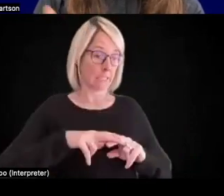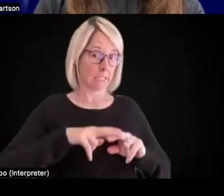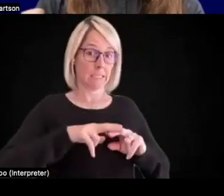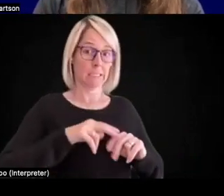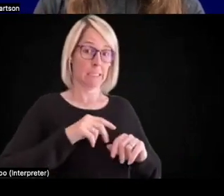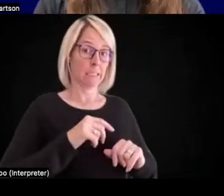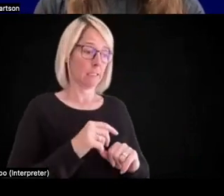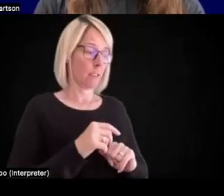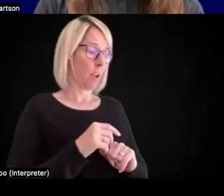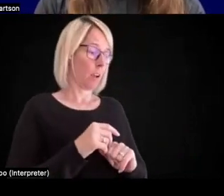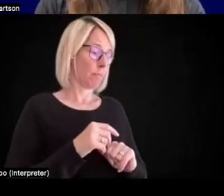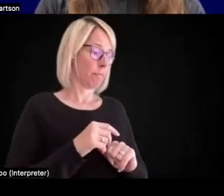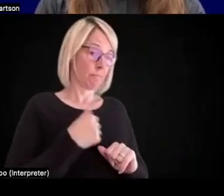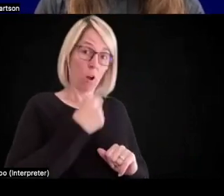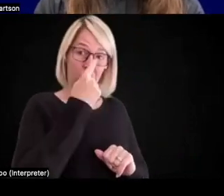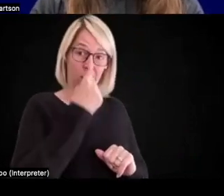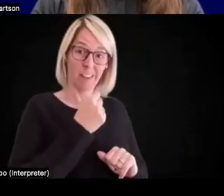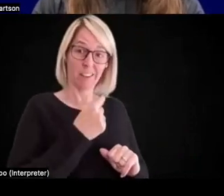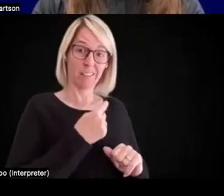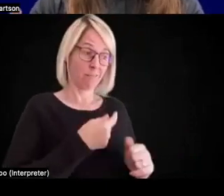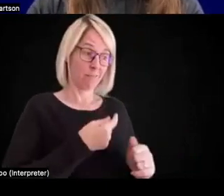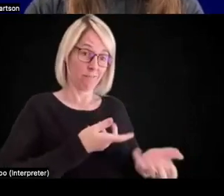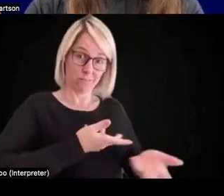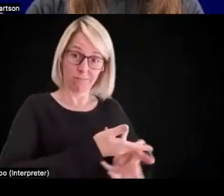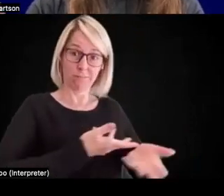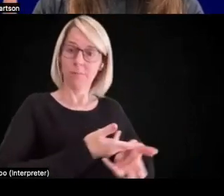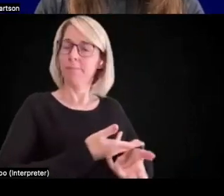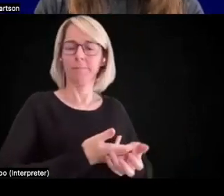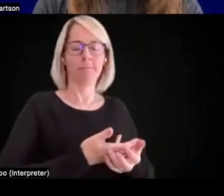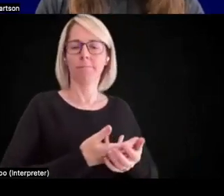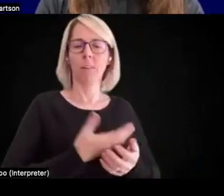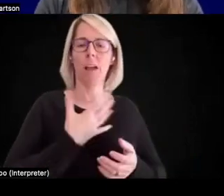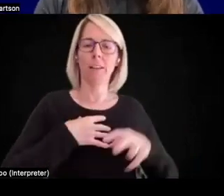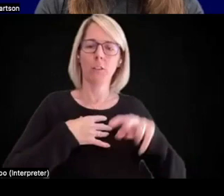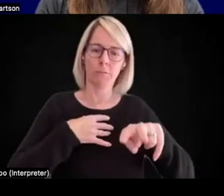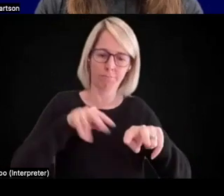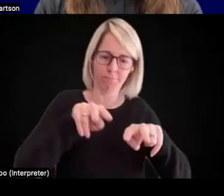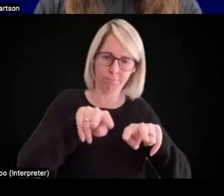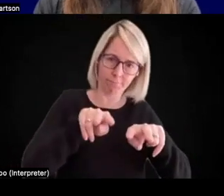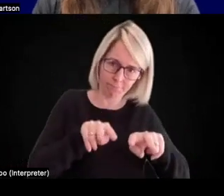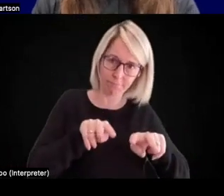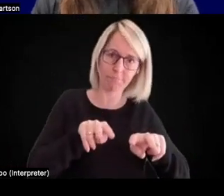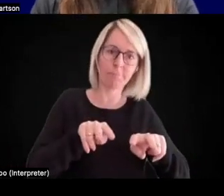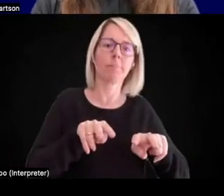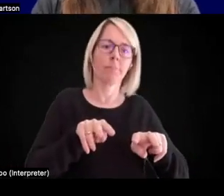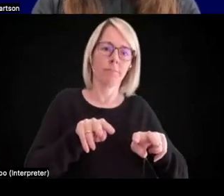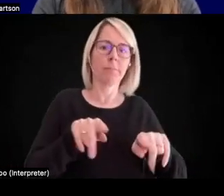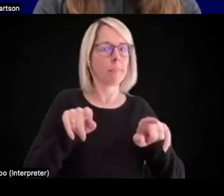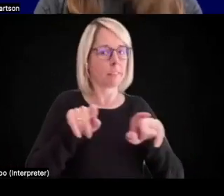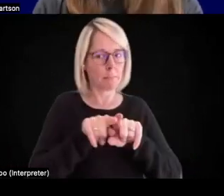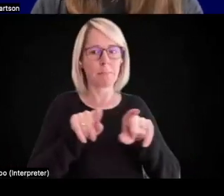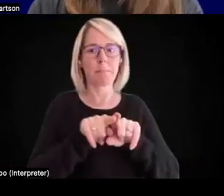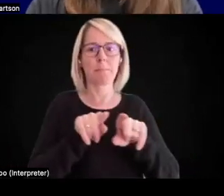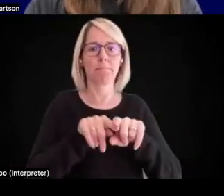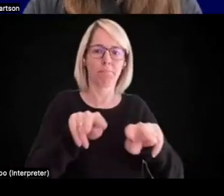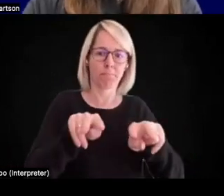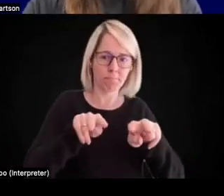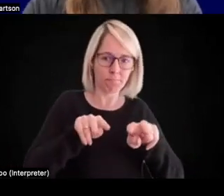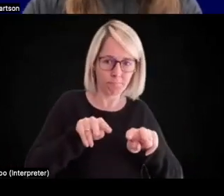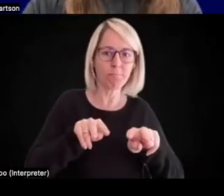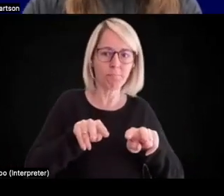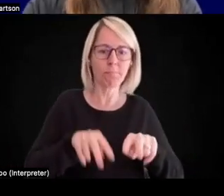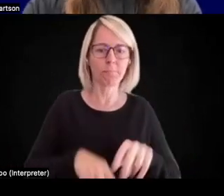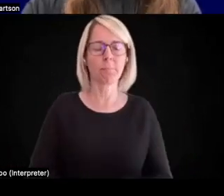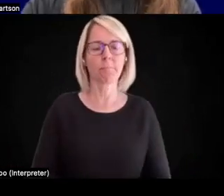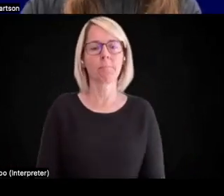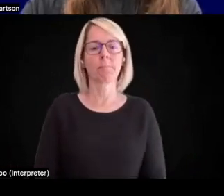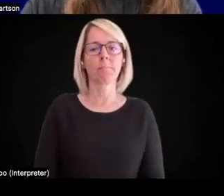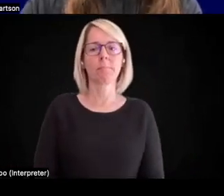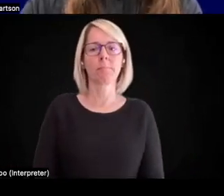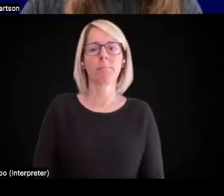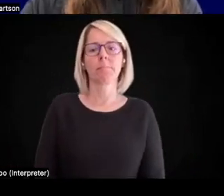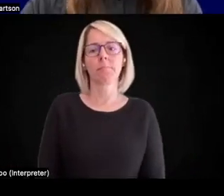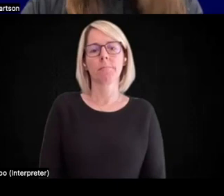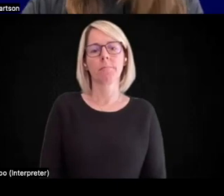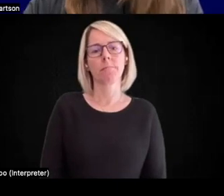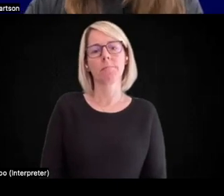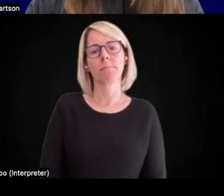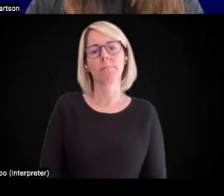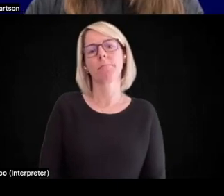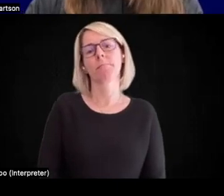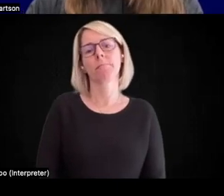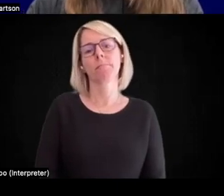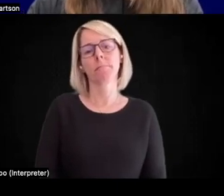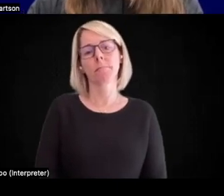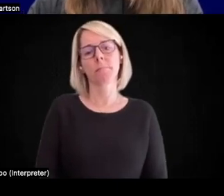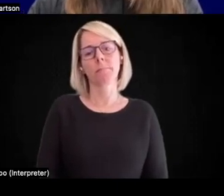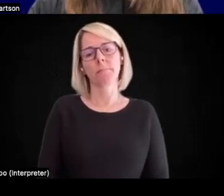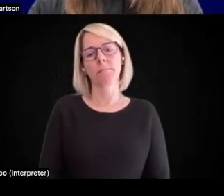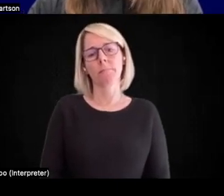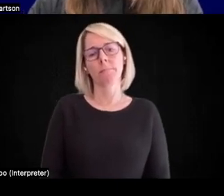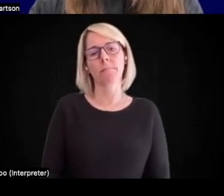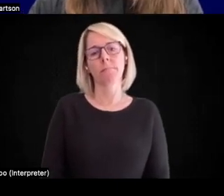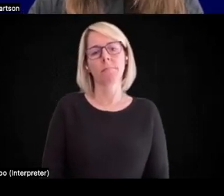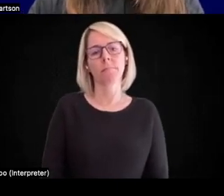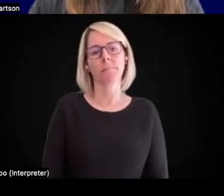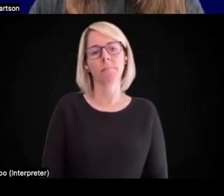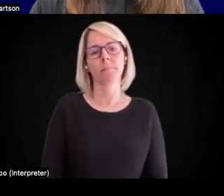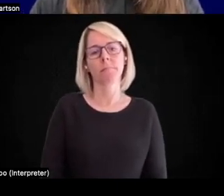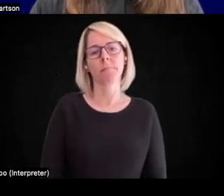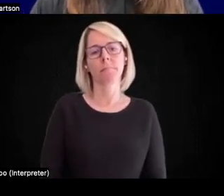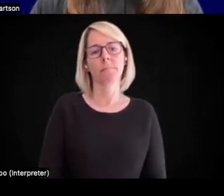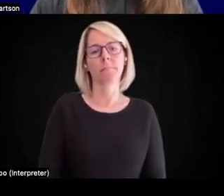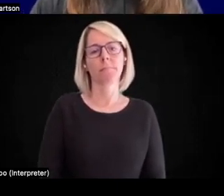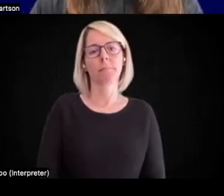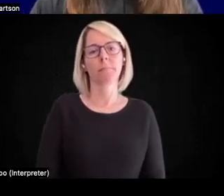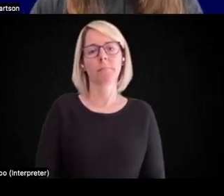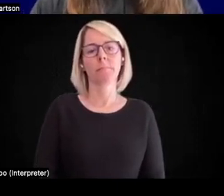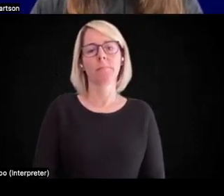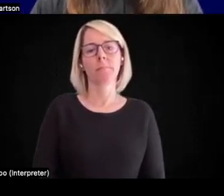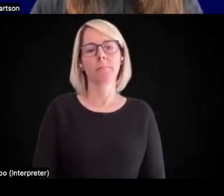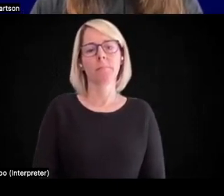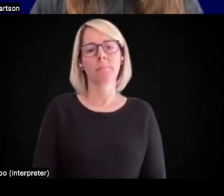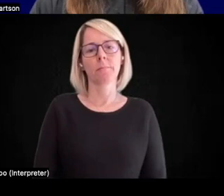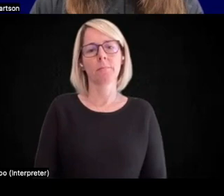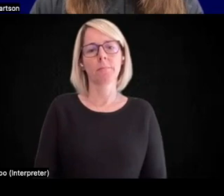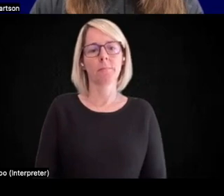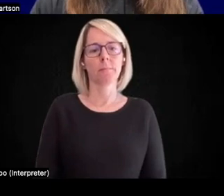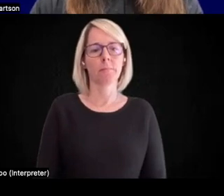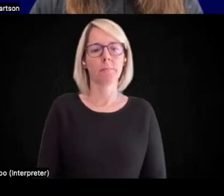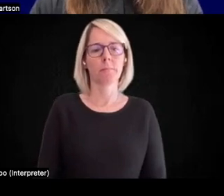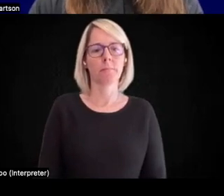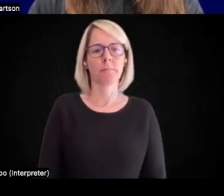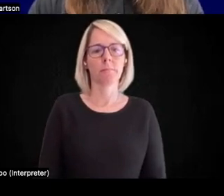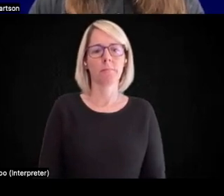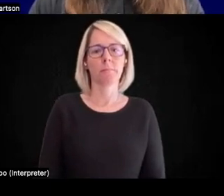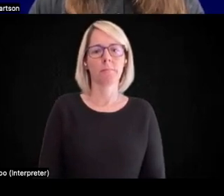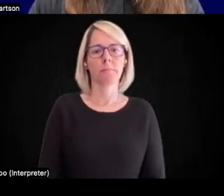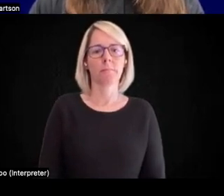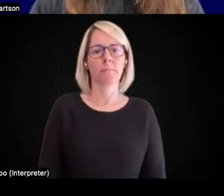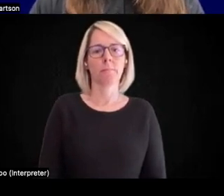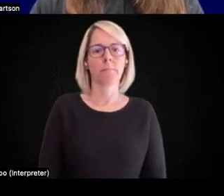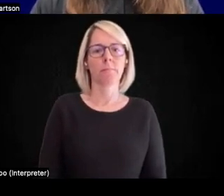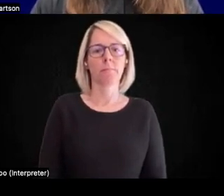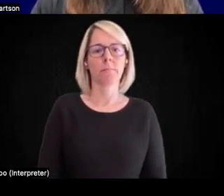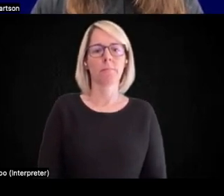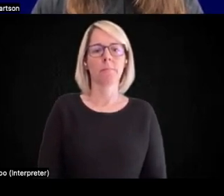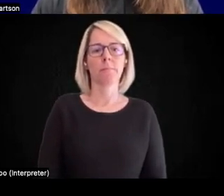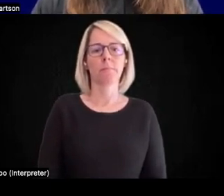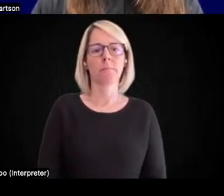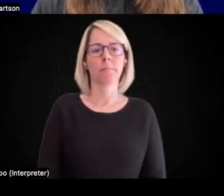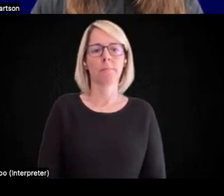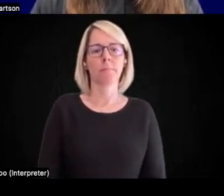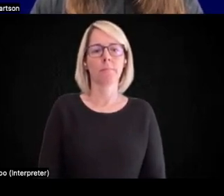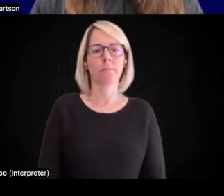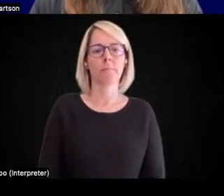lie down next to her and imitate. I put myself in the same position, body position that she has.